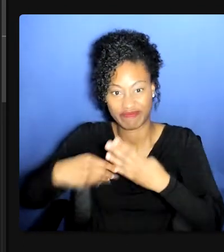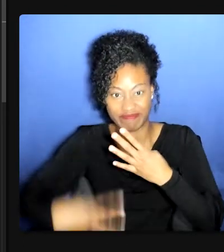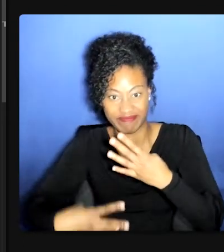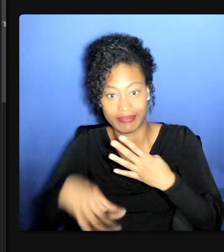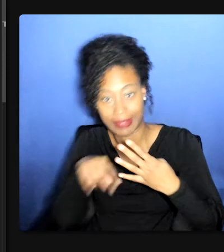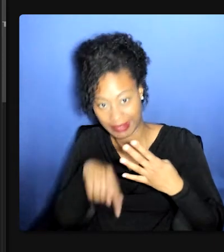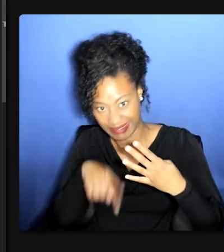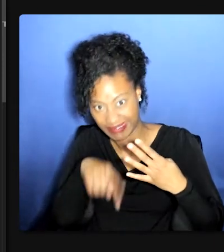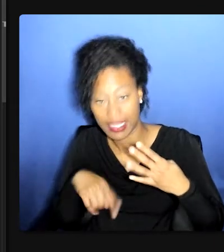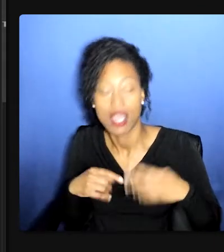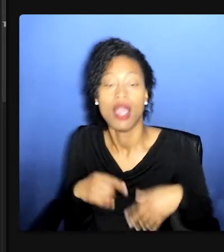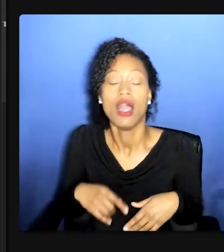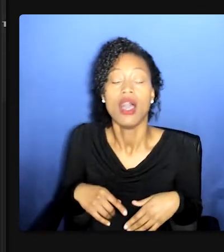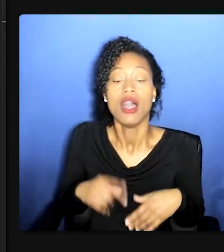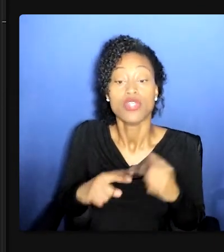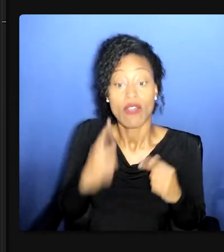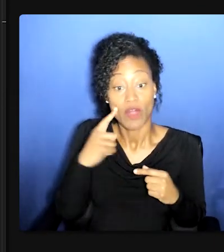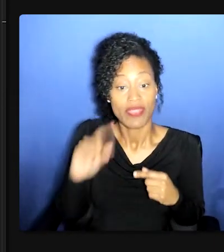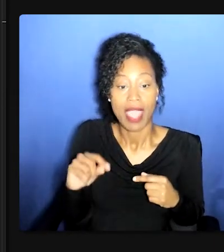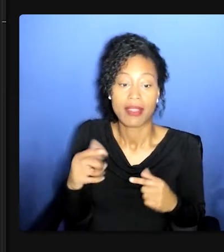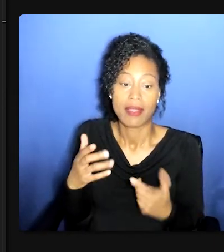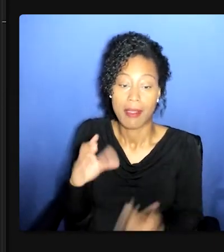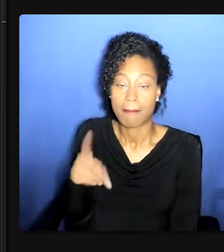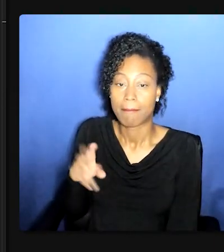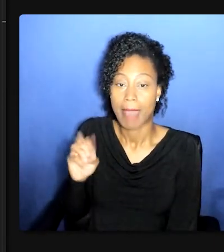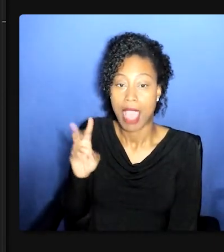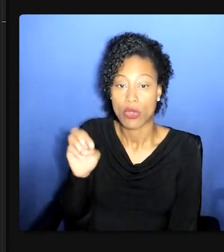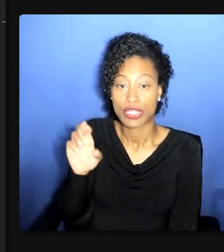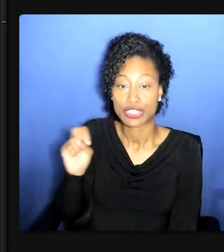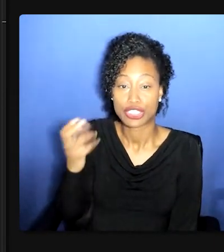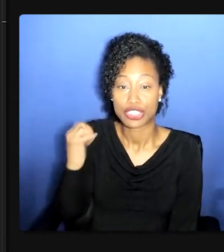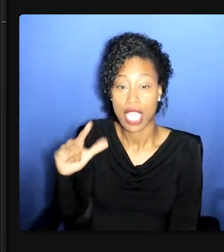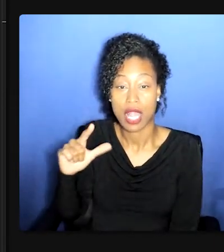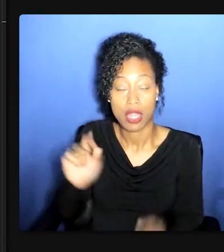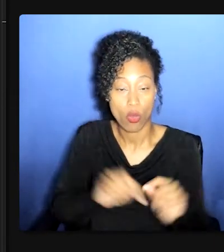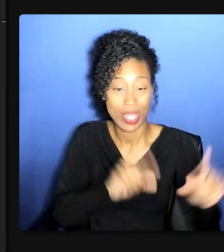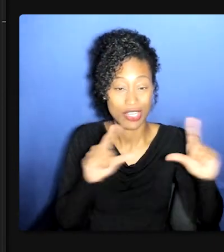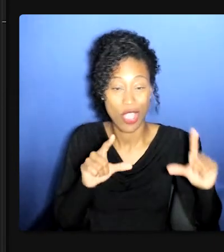Got to the power shell window (run as an administrator)